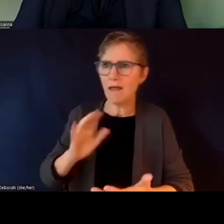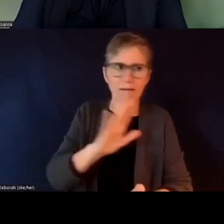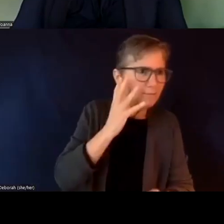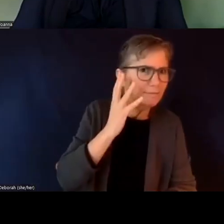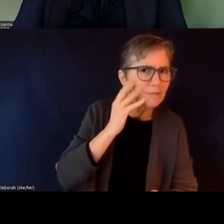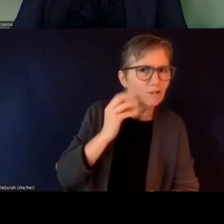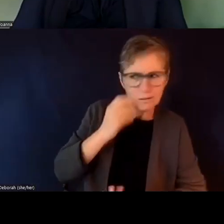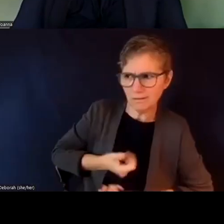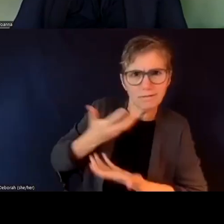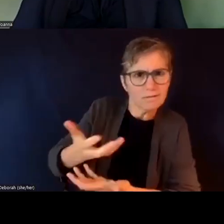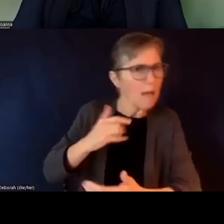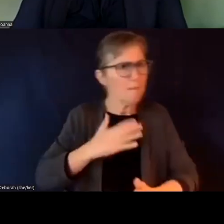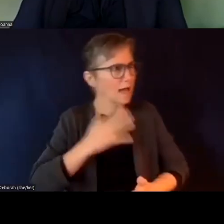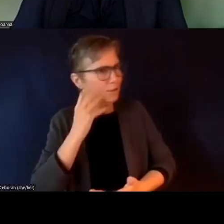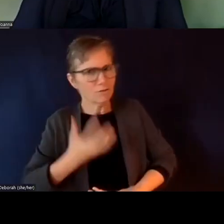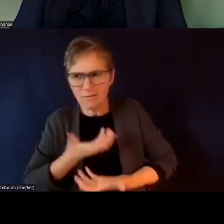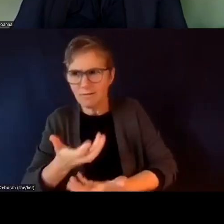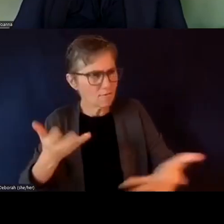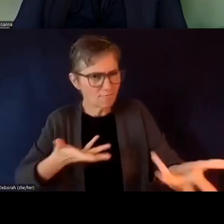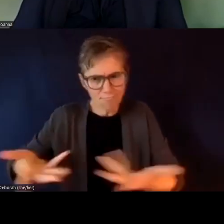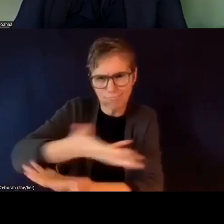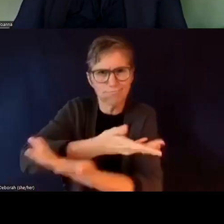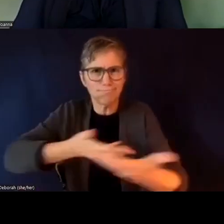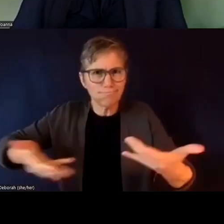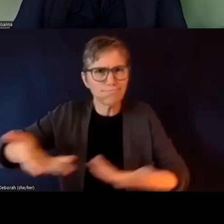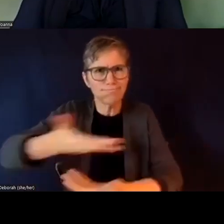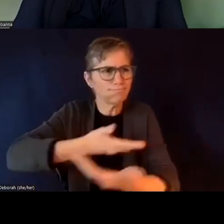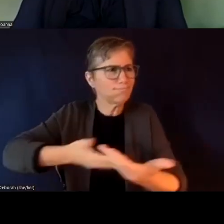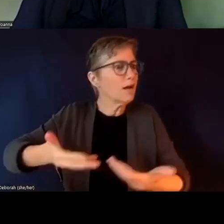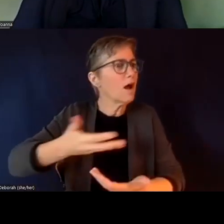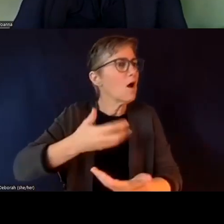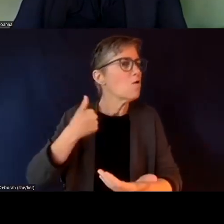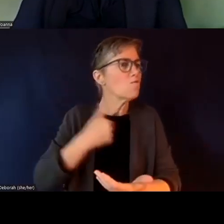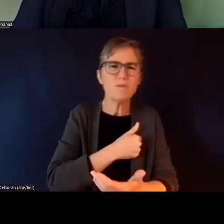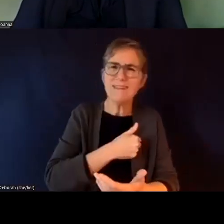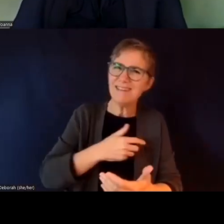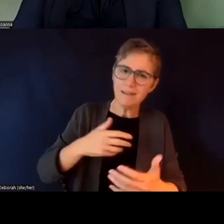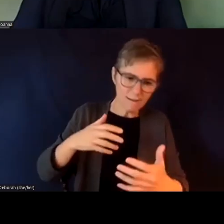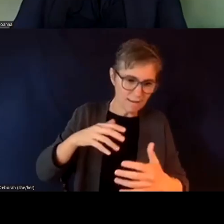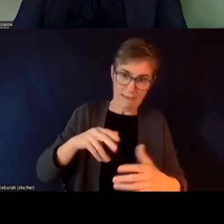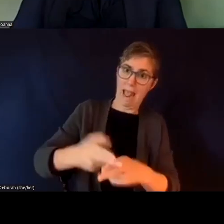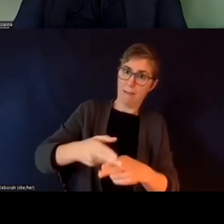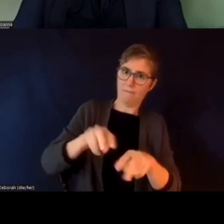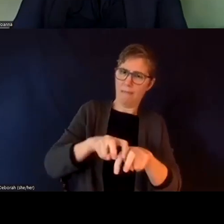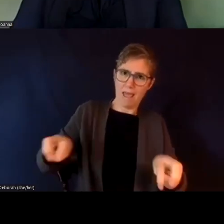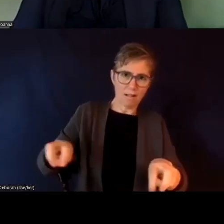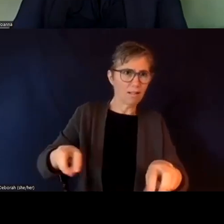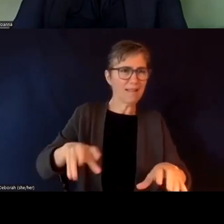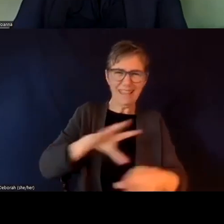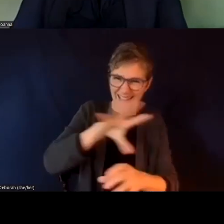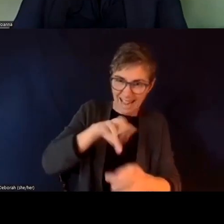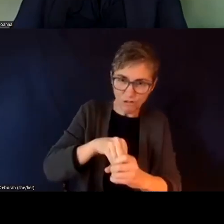and Connecting”. I think we landed on just one term, but I kept it for myself as “engaging AND